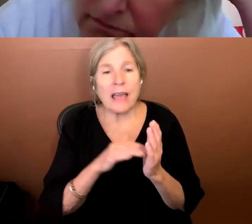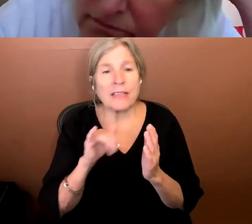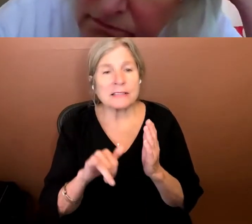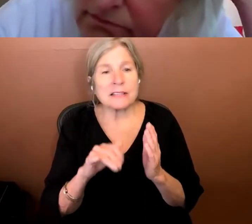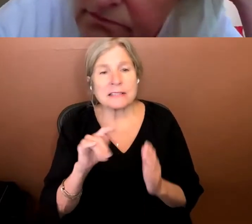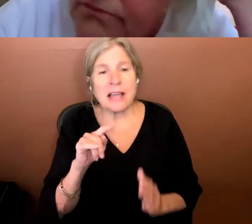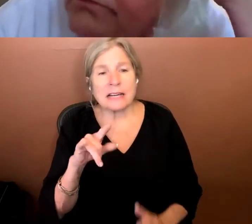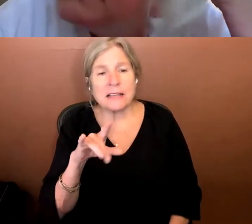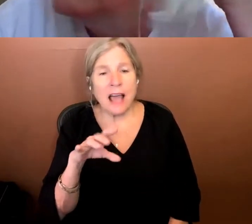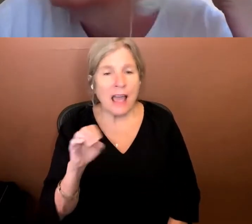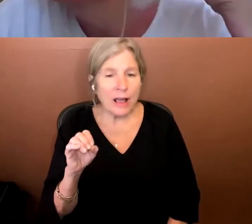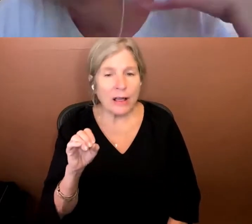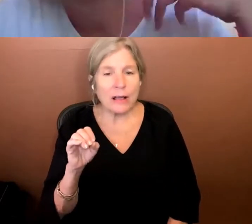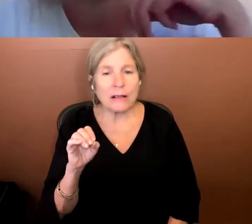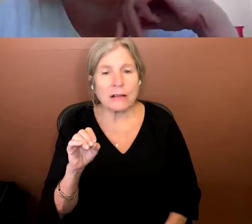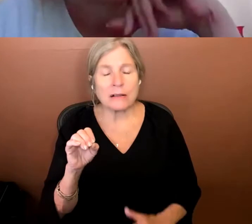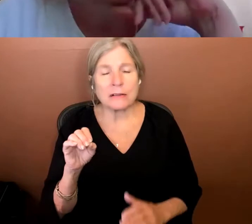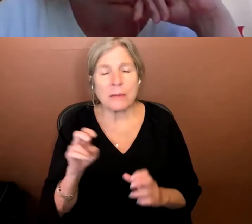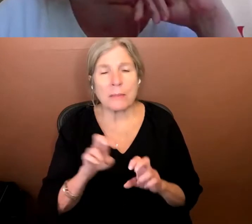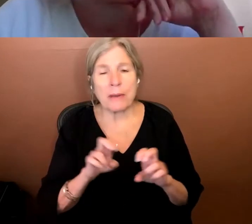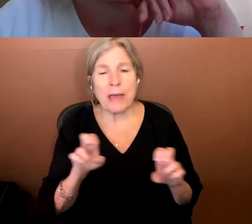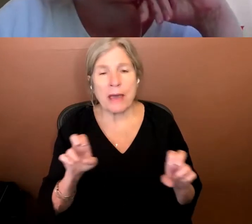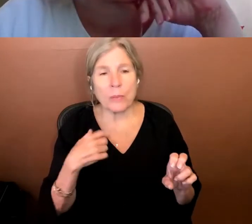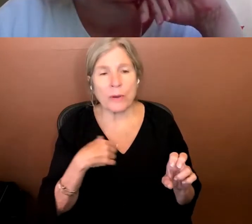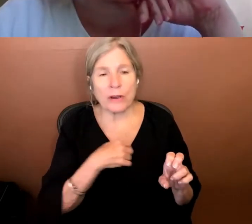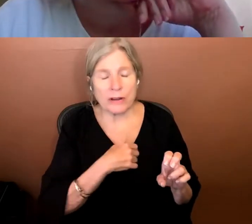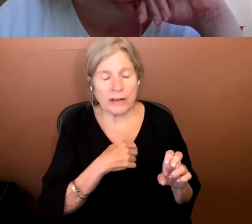panel. We're going to explore ways comics have been translated and created